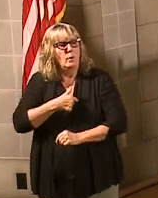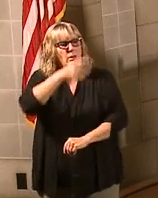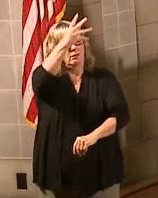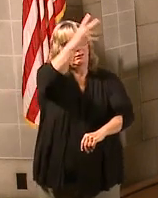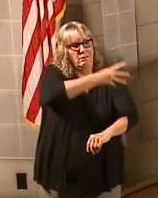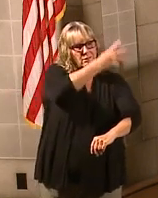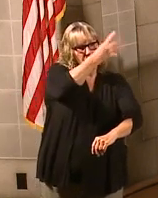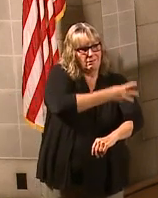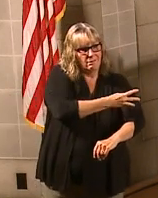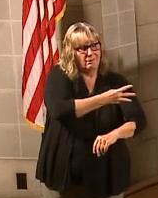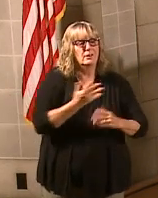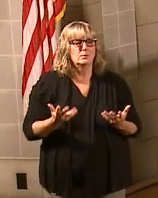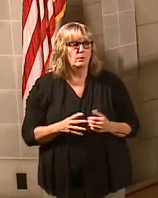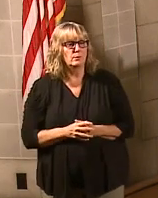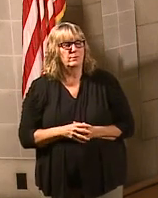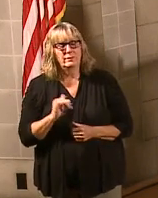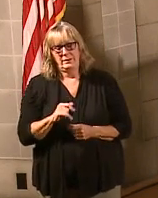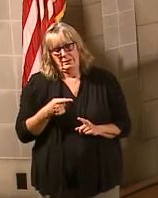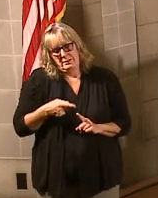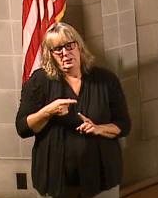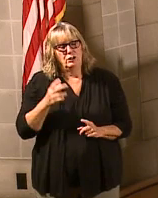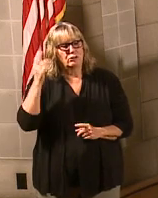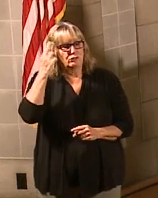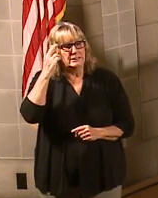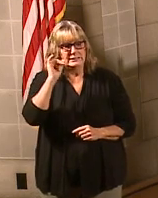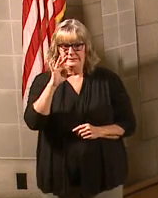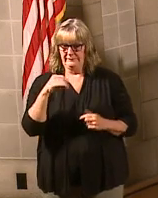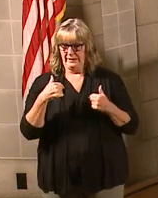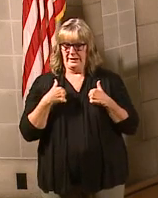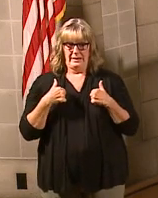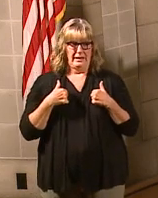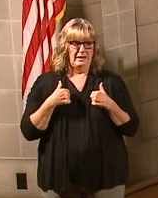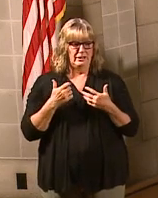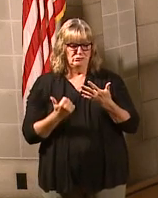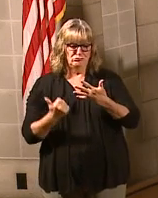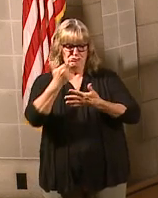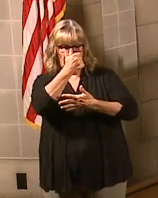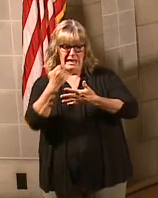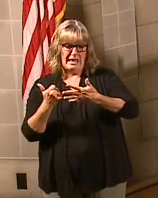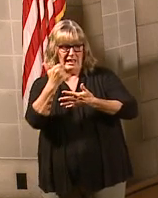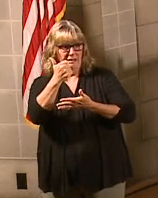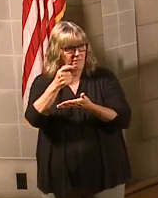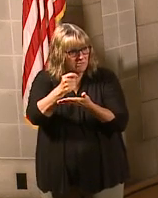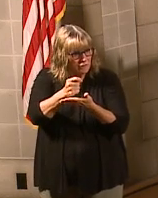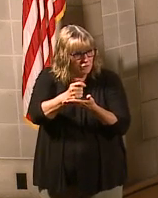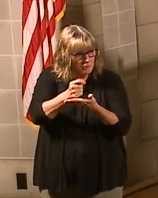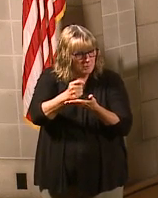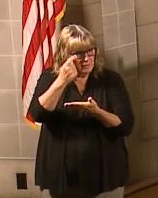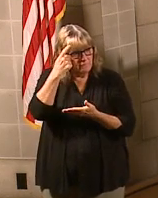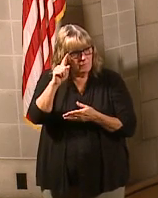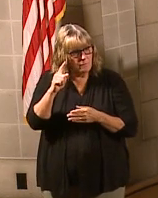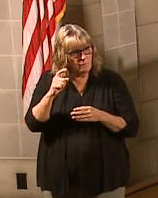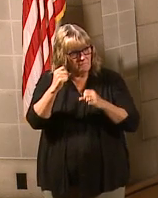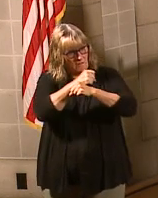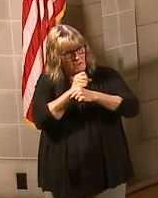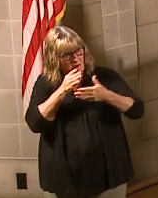NOW -- BUT IT'S THAT YOUR BODY IS ABLE TO MAKE THESE RATHER THAN US GIVING THEM EXTERNALLY,